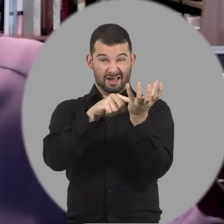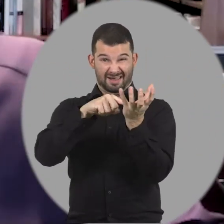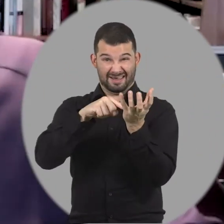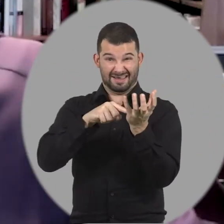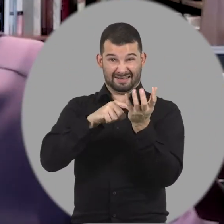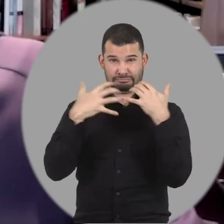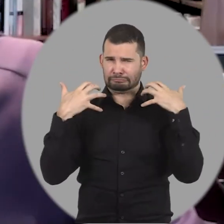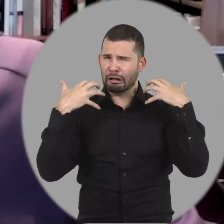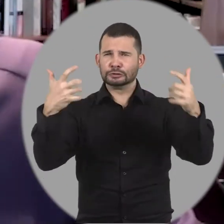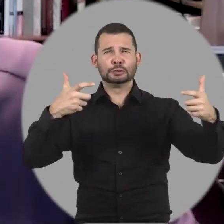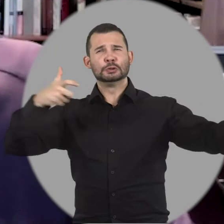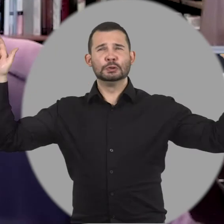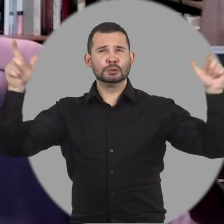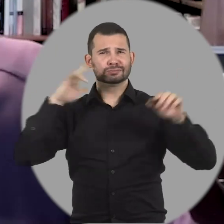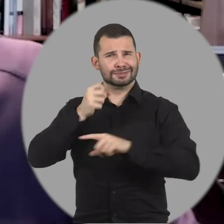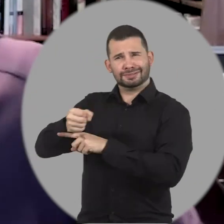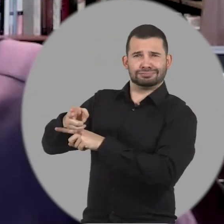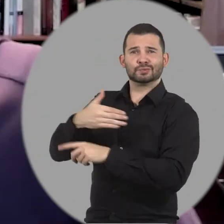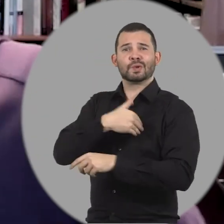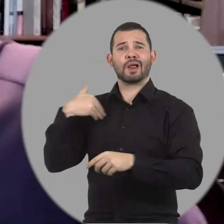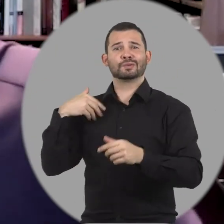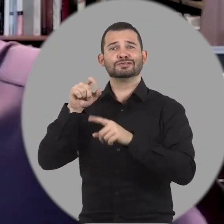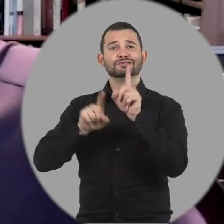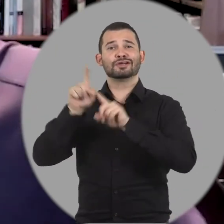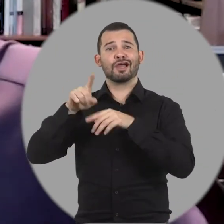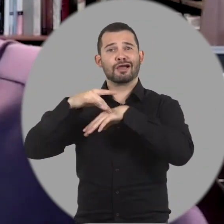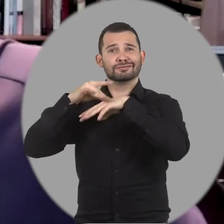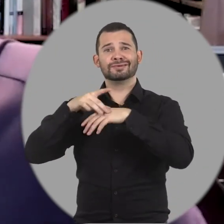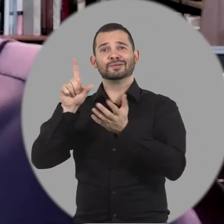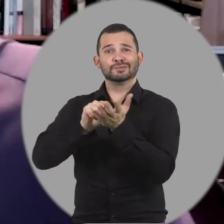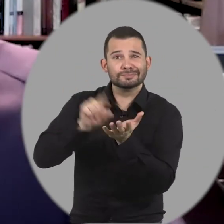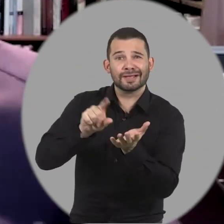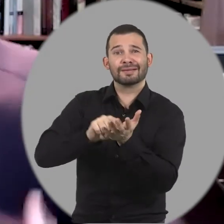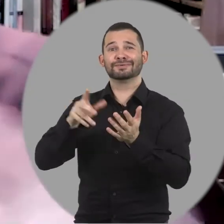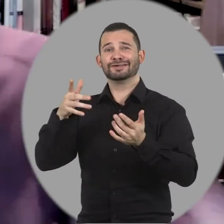an audience that would rival the Toronto Star or the Globe and Mail. So, "Nothing